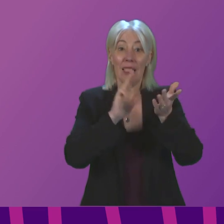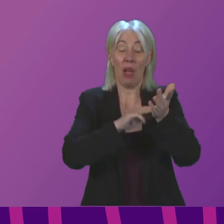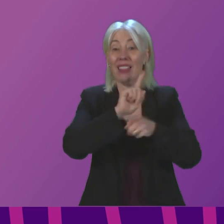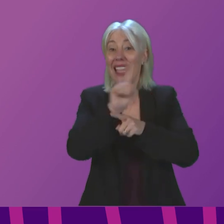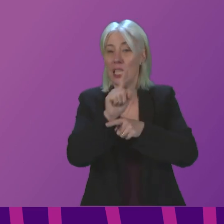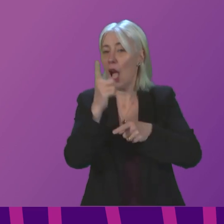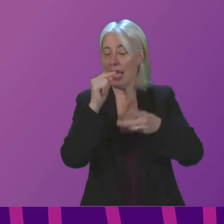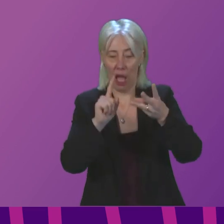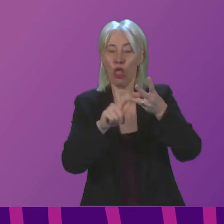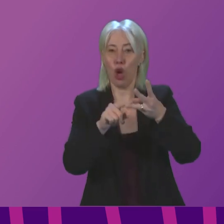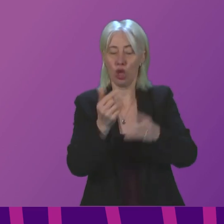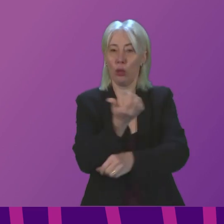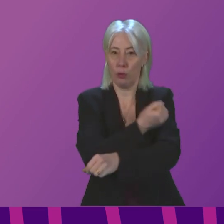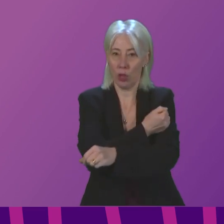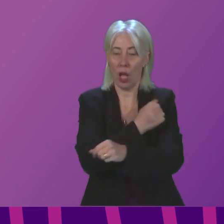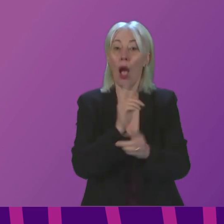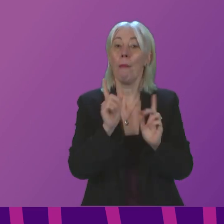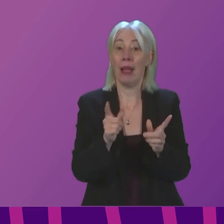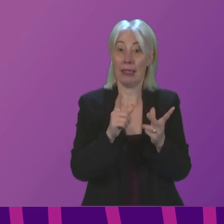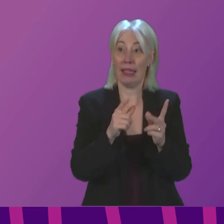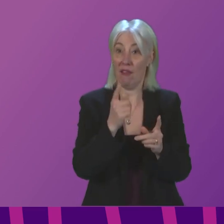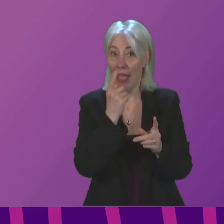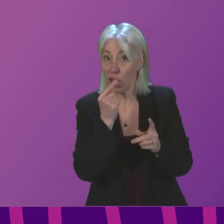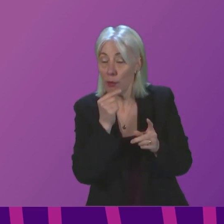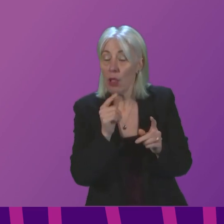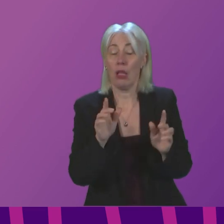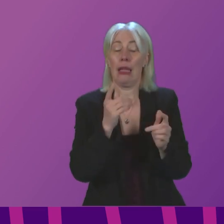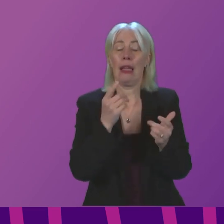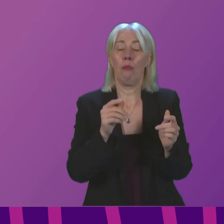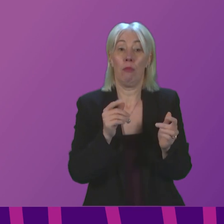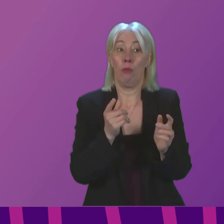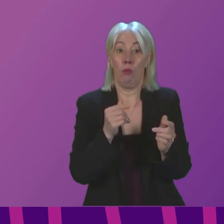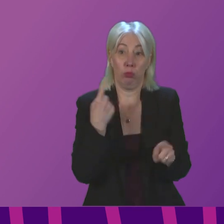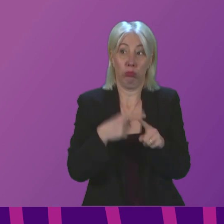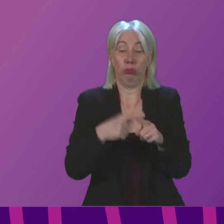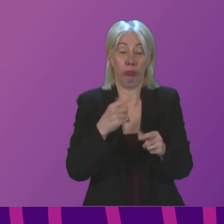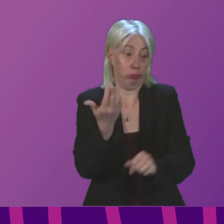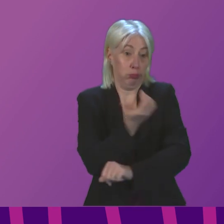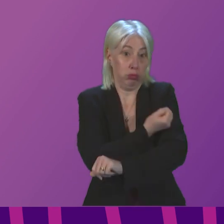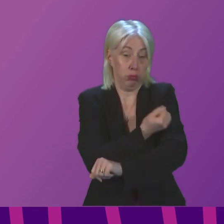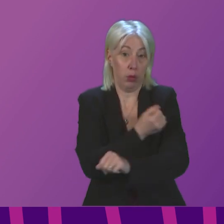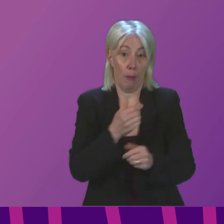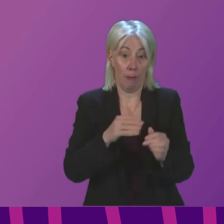vaccine dose—are vaccinated as quickly as possible and before the end of this year, wherever possible.